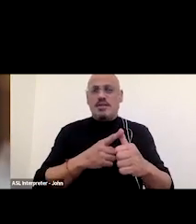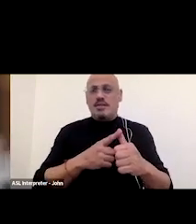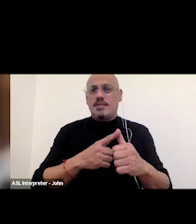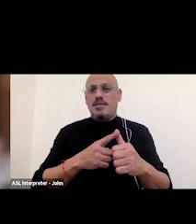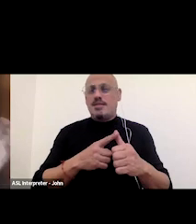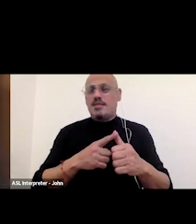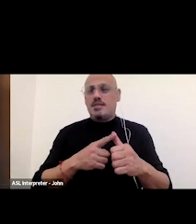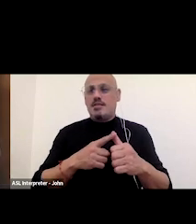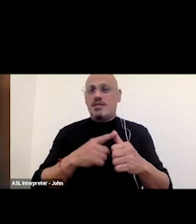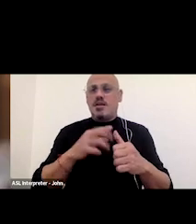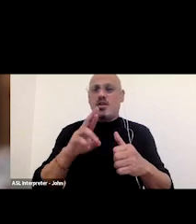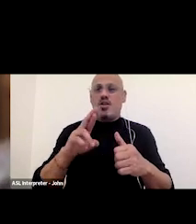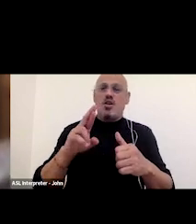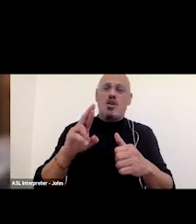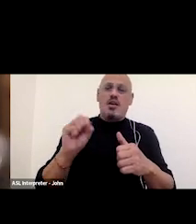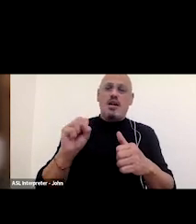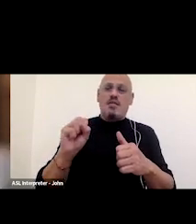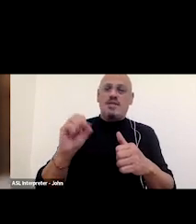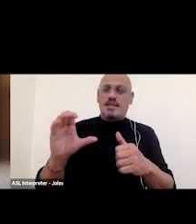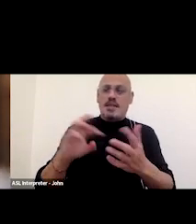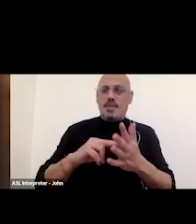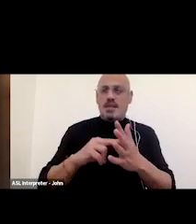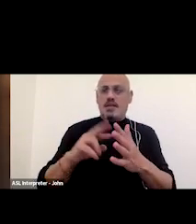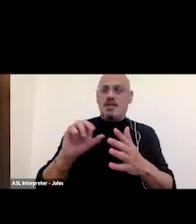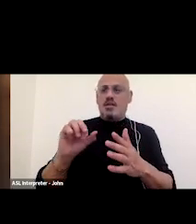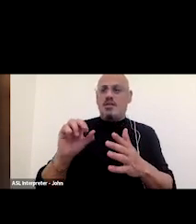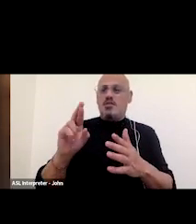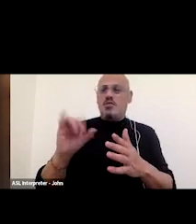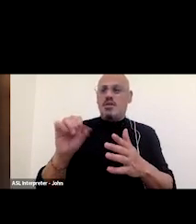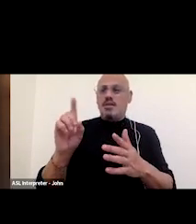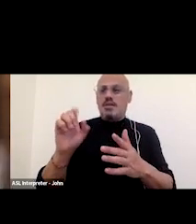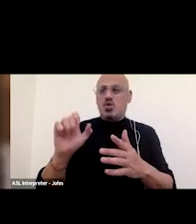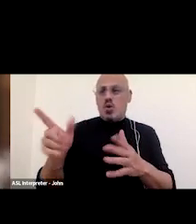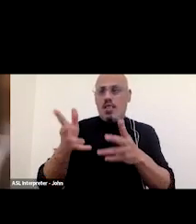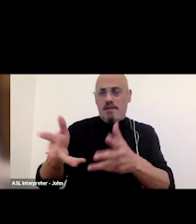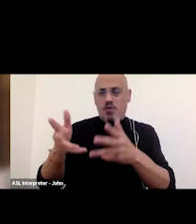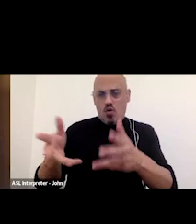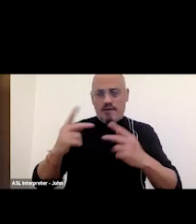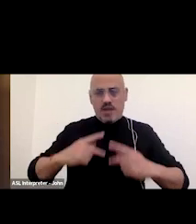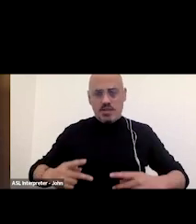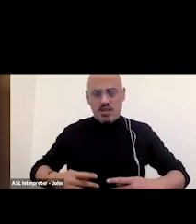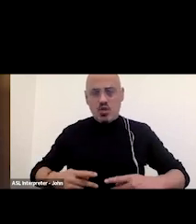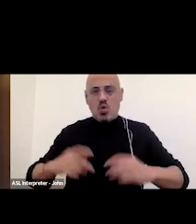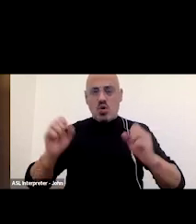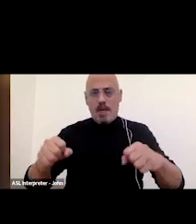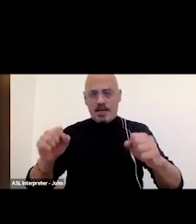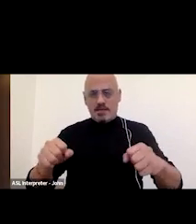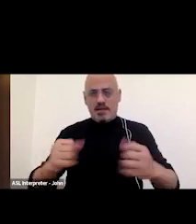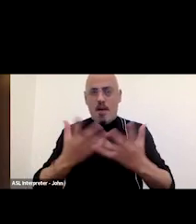RFC stands for residual functional capacity, how much physically a person can do